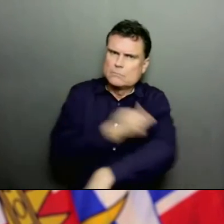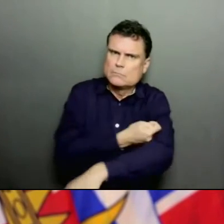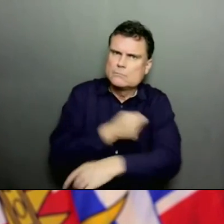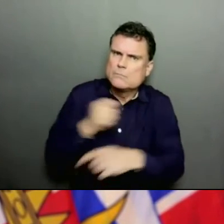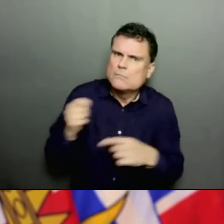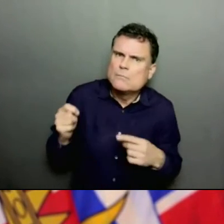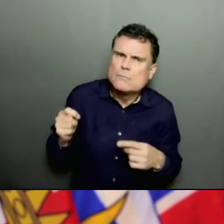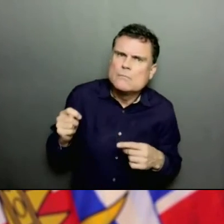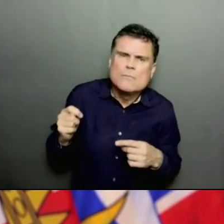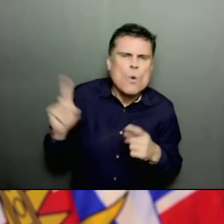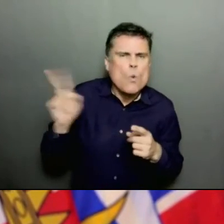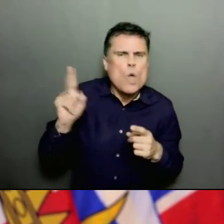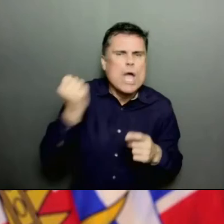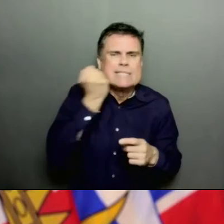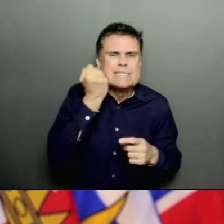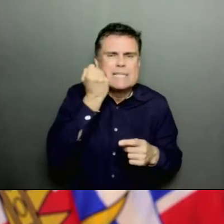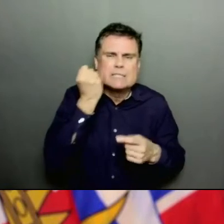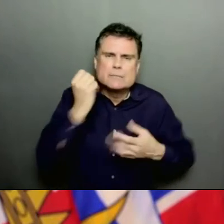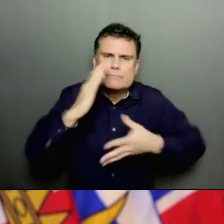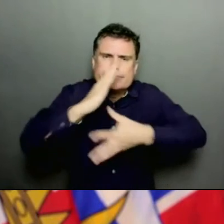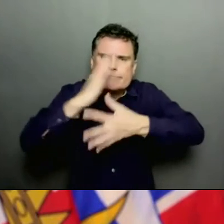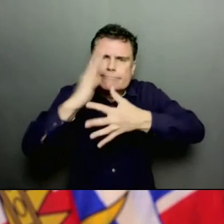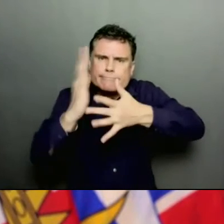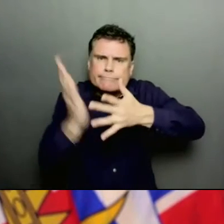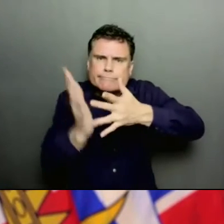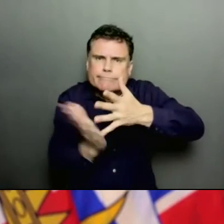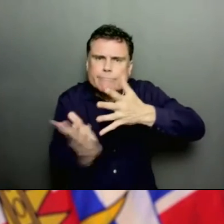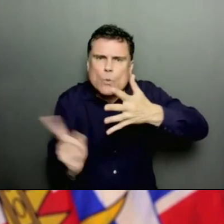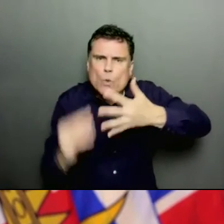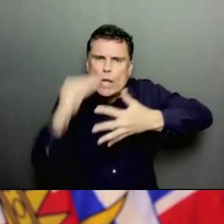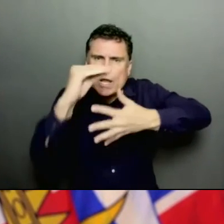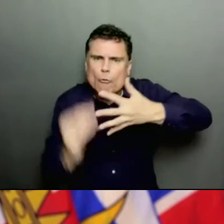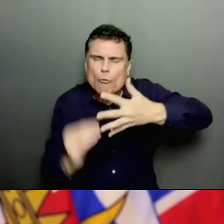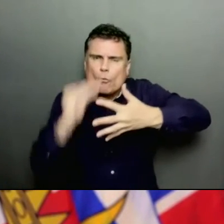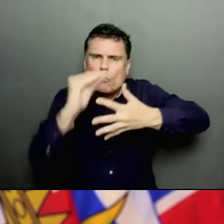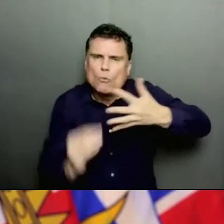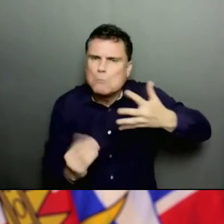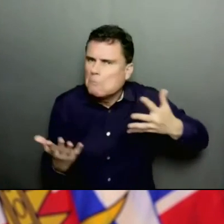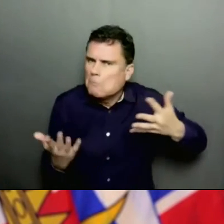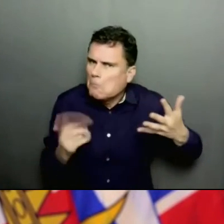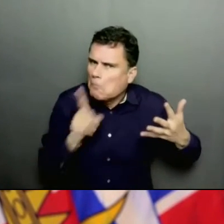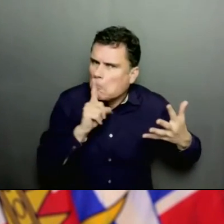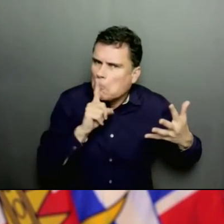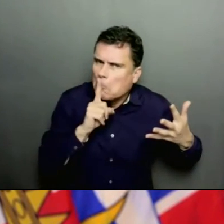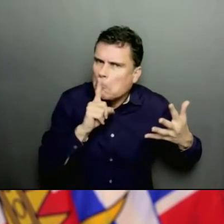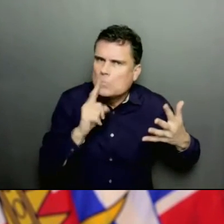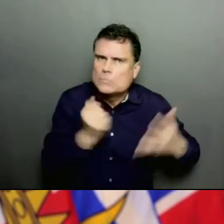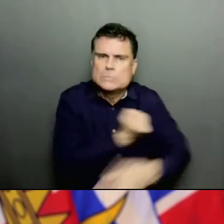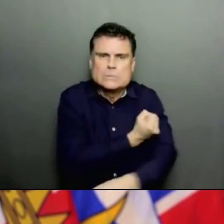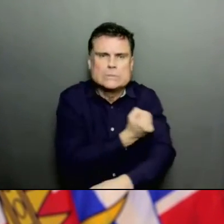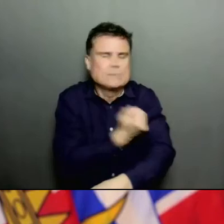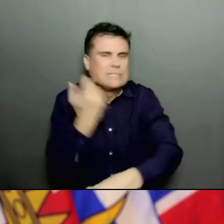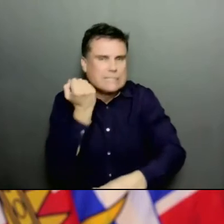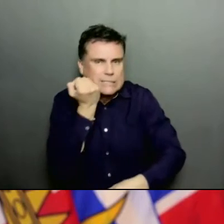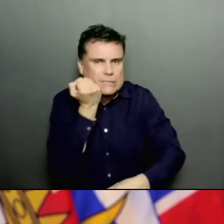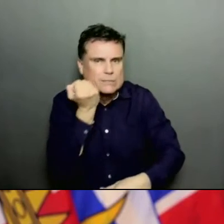vaccine and when will that be decided? Also, can you Claire for aify the recovered total? I think you